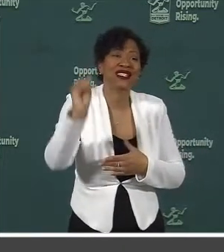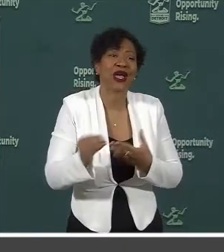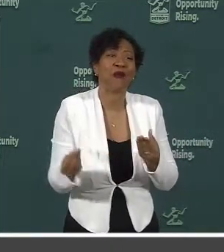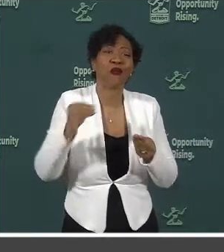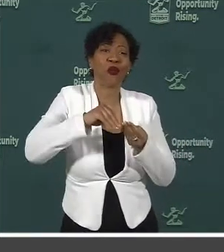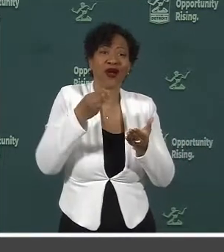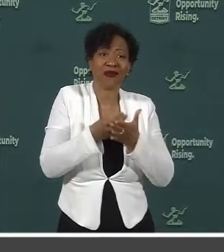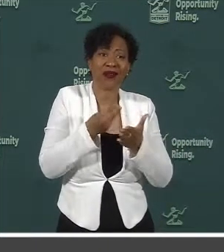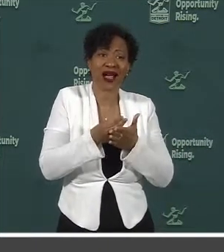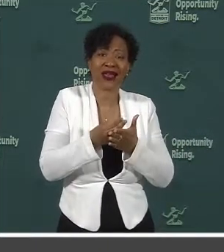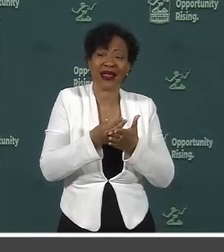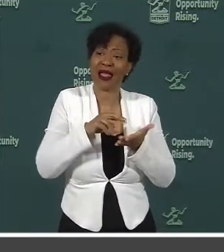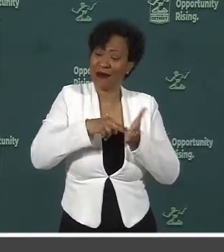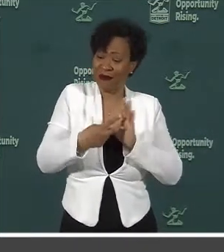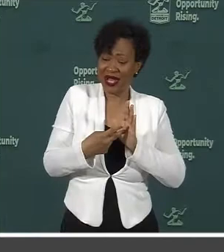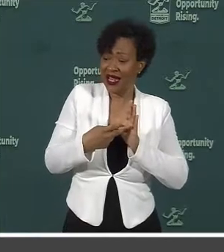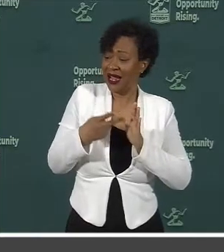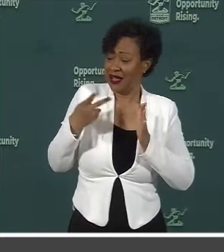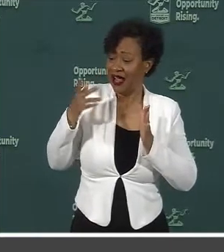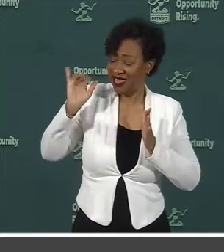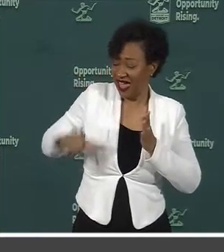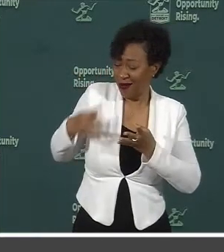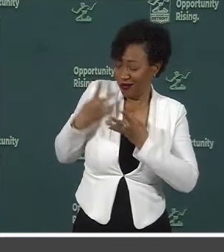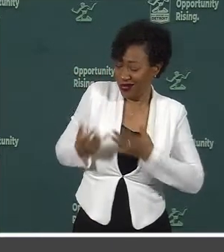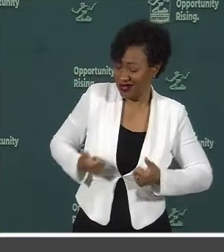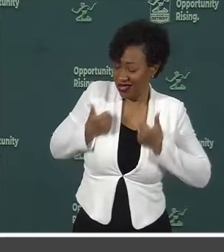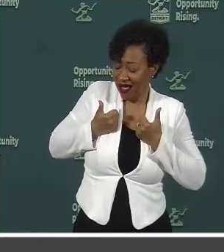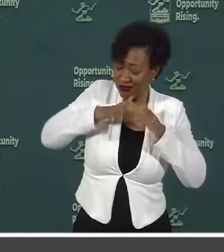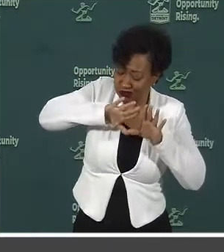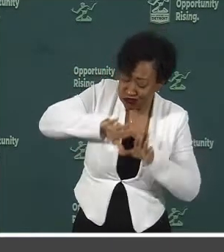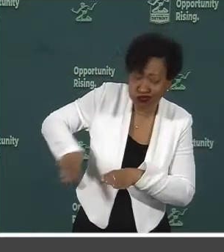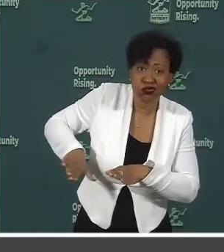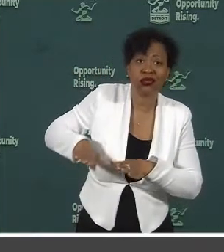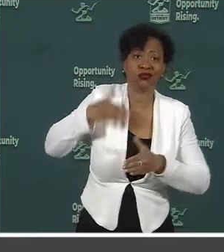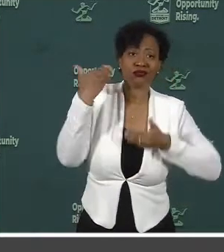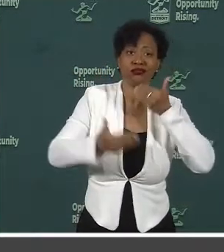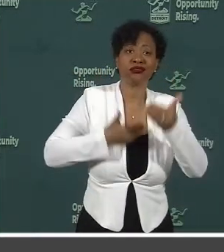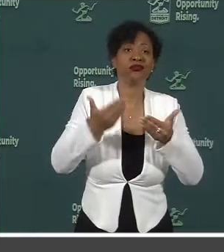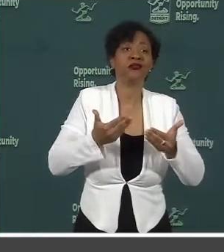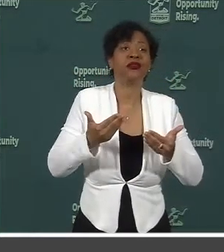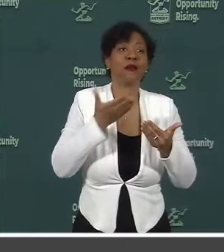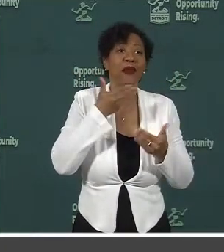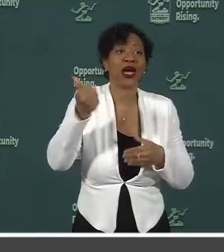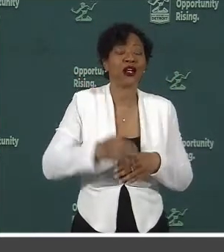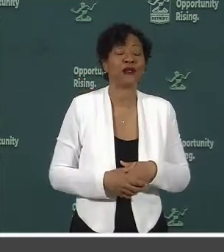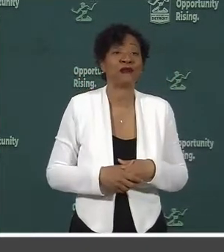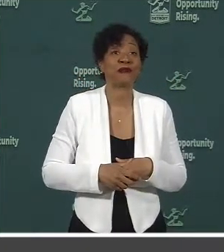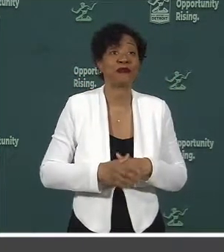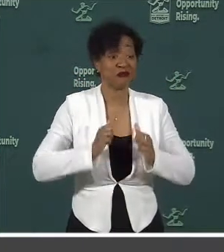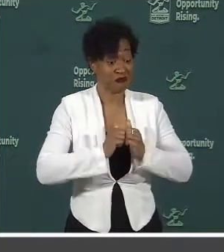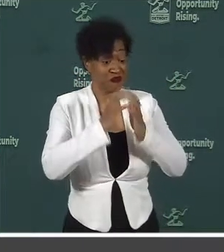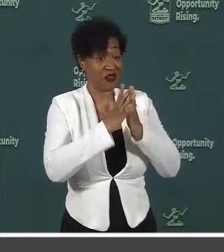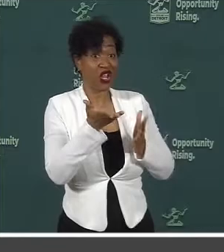I'VE GOT A CRIMINAL CONVICTION AND THEN STARTING YOUR OWN BUSINESS WE HAVE IN THE PAST PUT FIVE HUNDRED THOUSAND